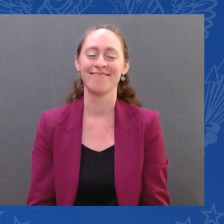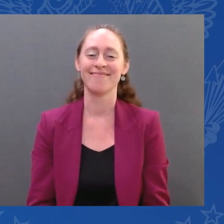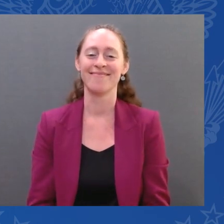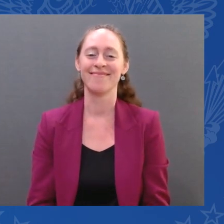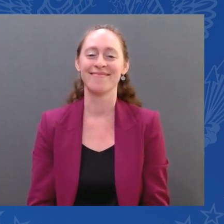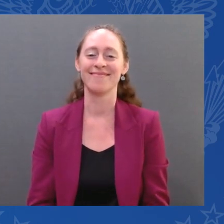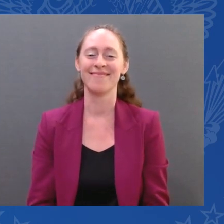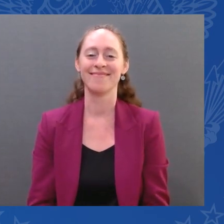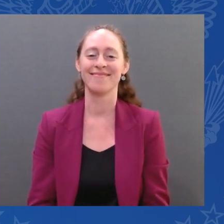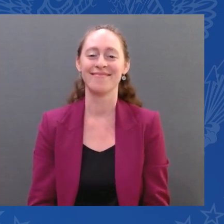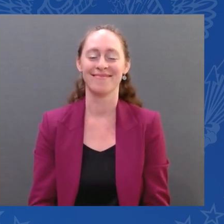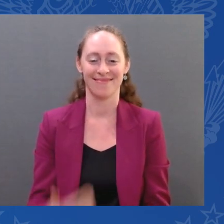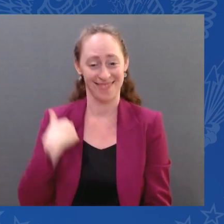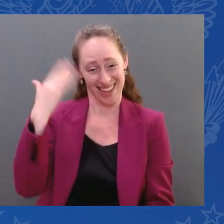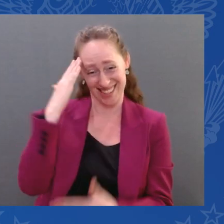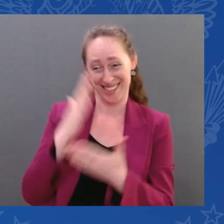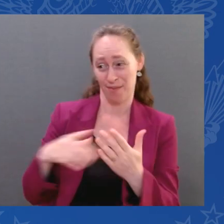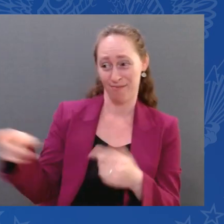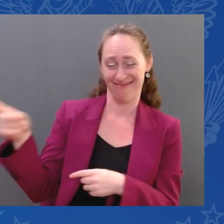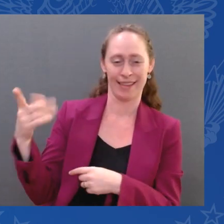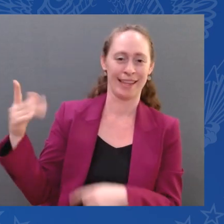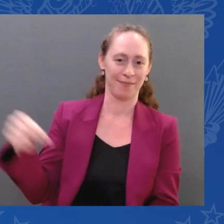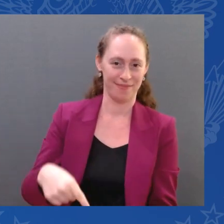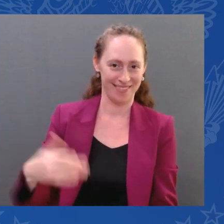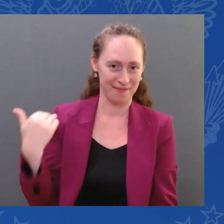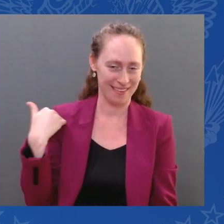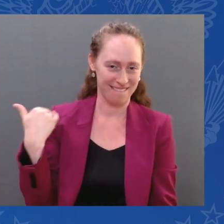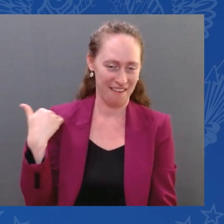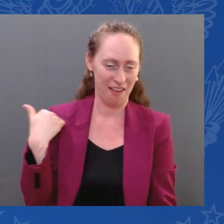But thank you all very much and to all the cabinet members,